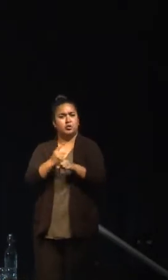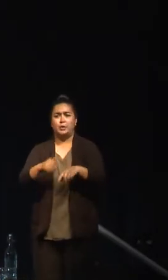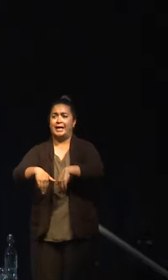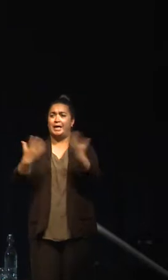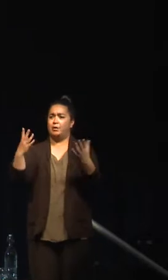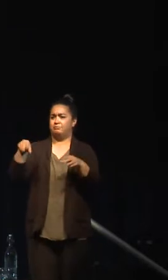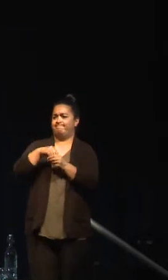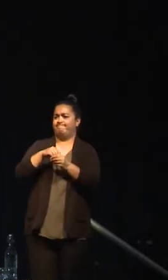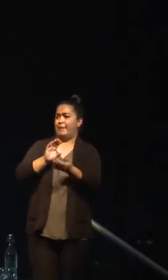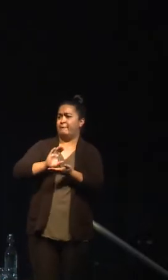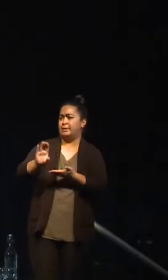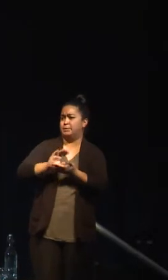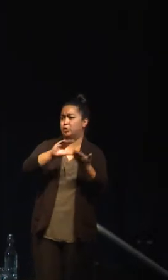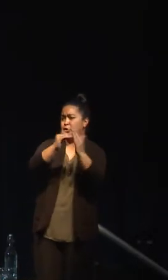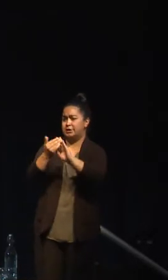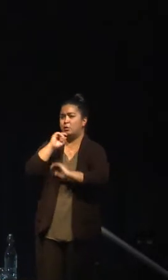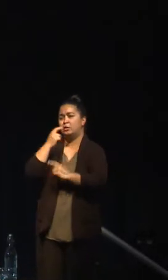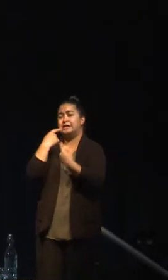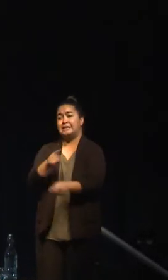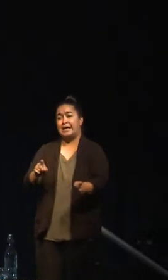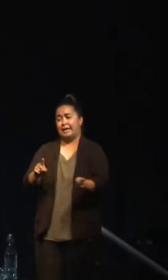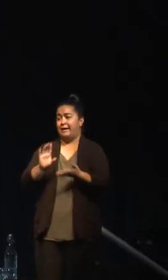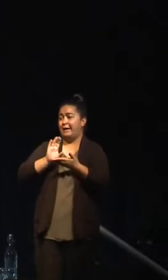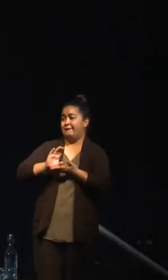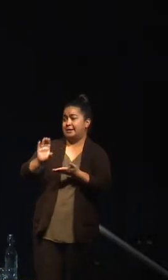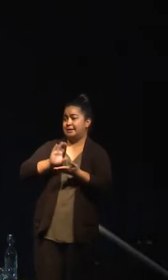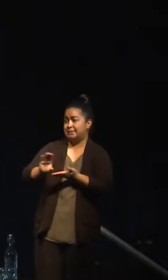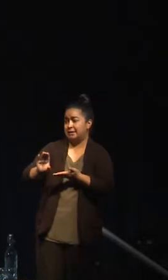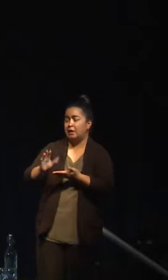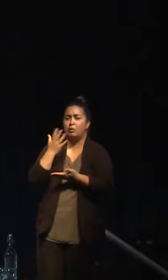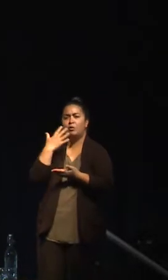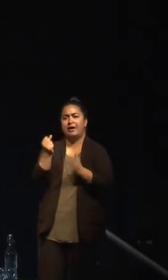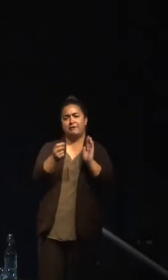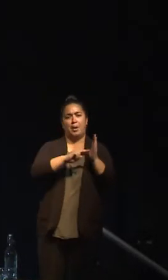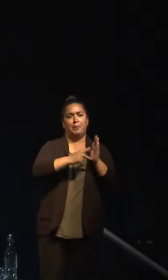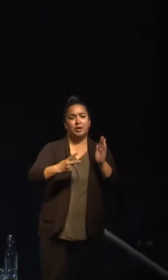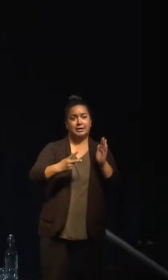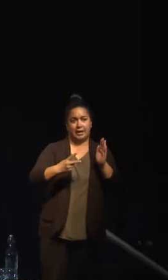they will generally say is that investment flows when you've got policy stability, and